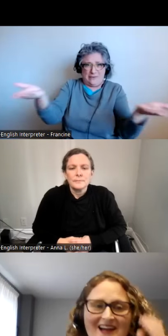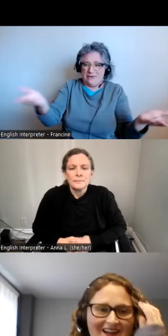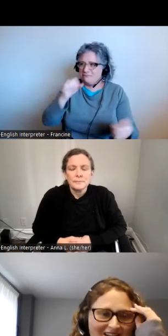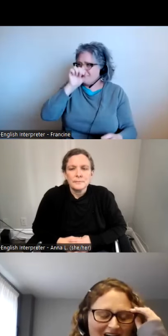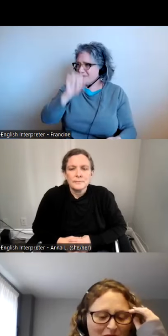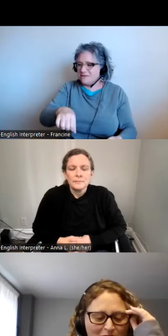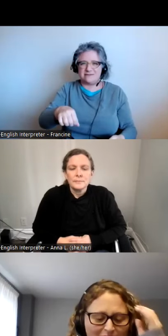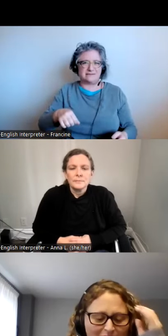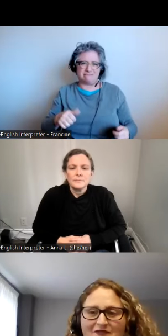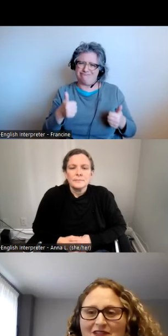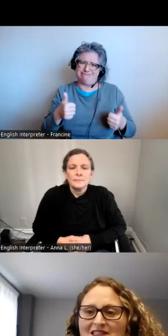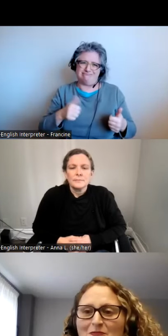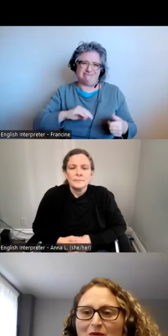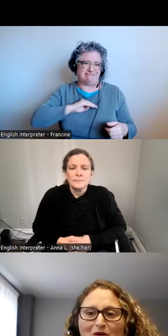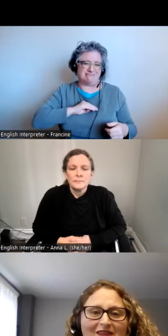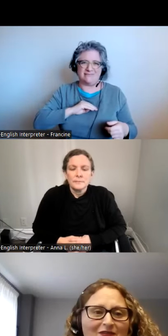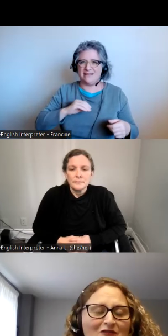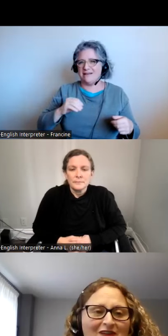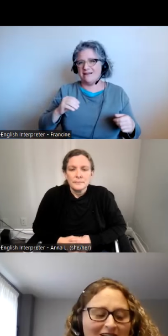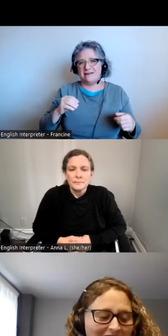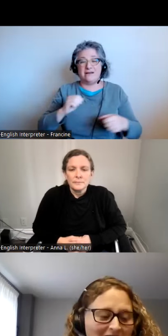pretty easy to approach, so it 's very helpful.